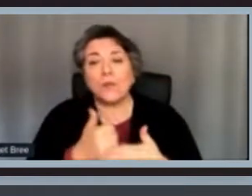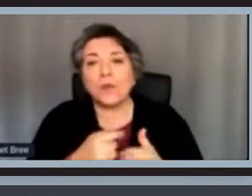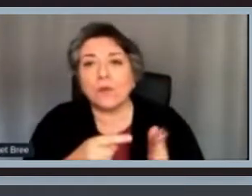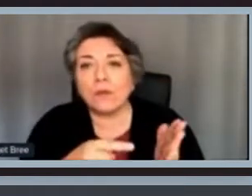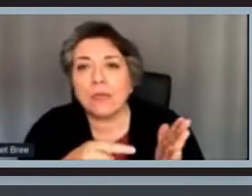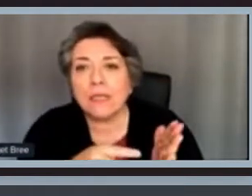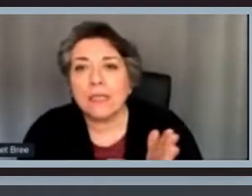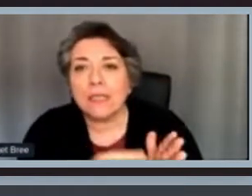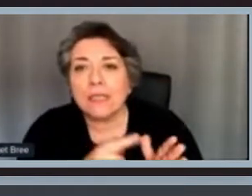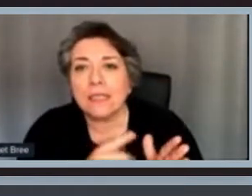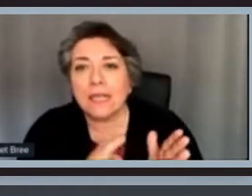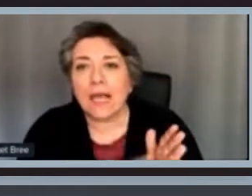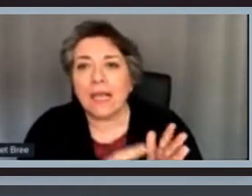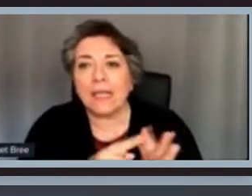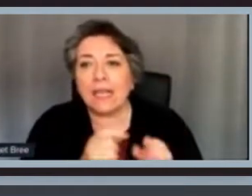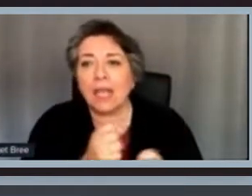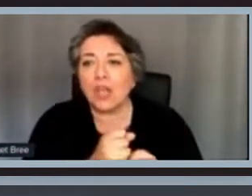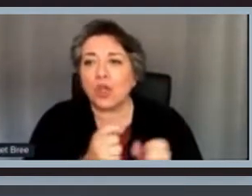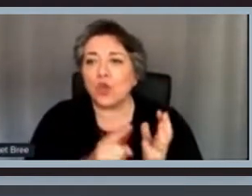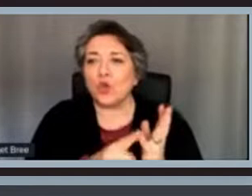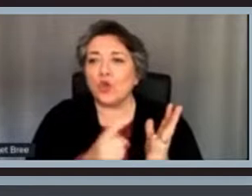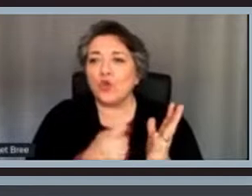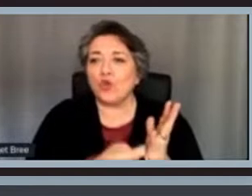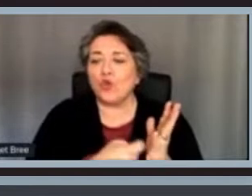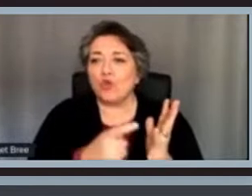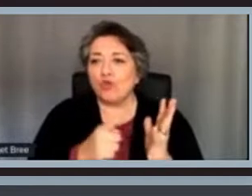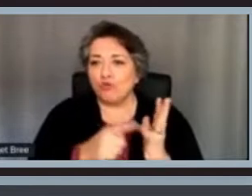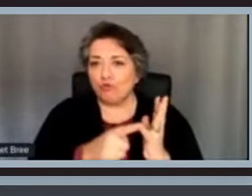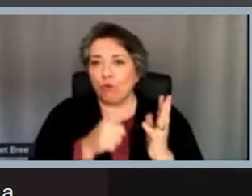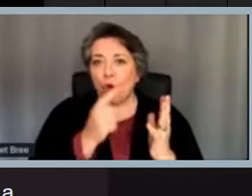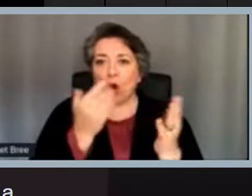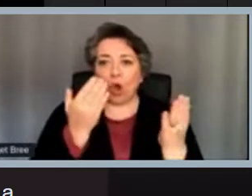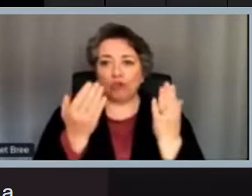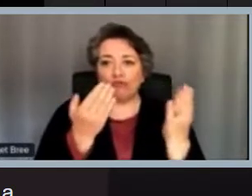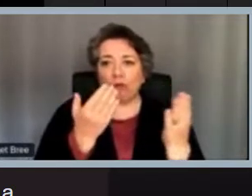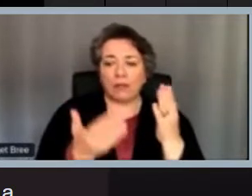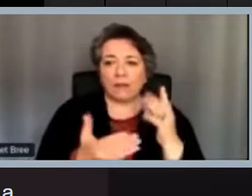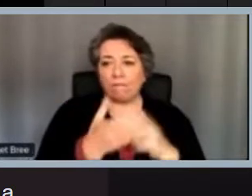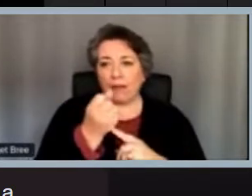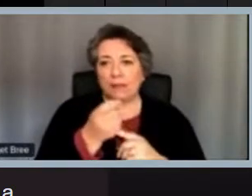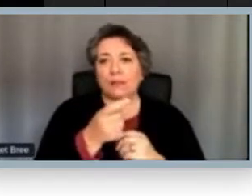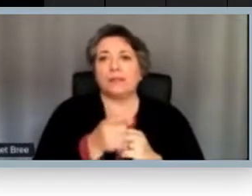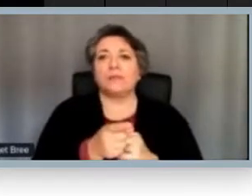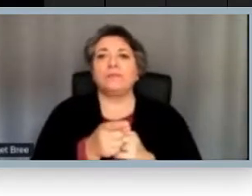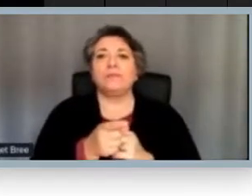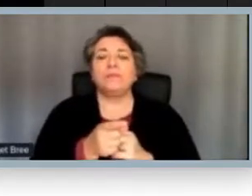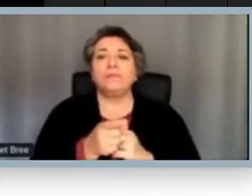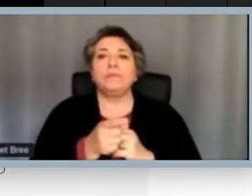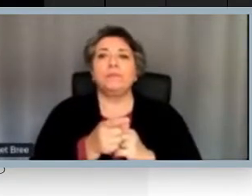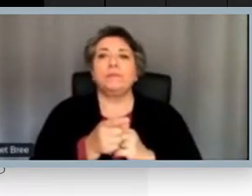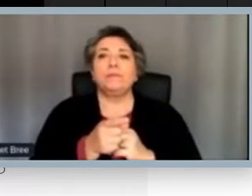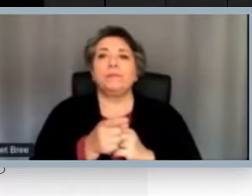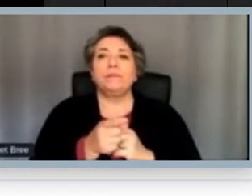I’m going to show you the Tanaguru Contrast Finder. I've just gone to my browser.